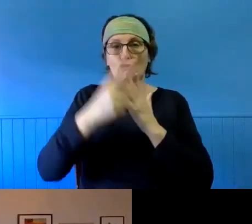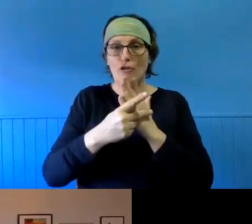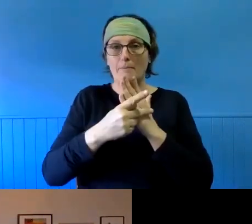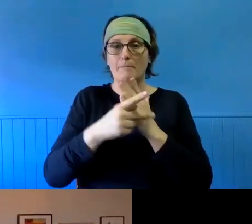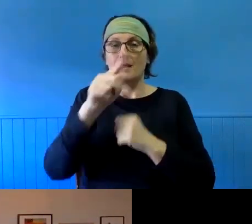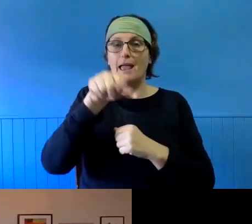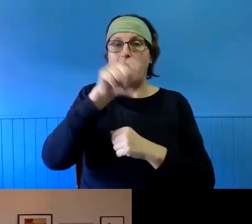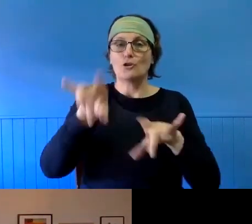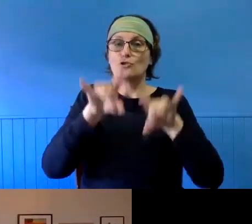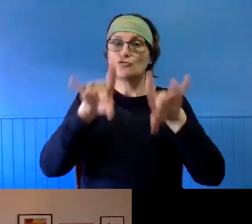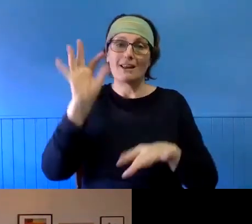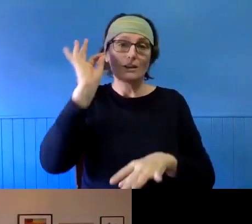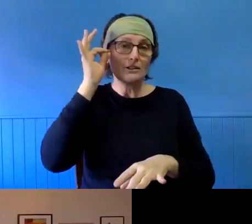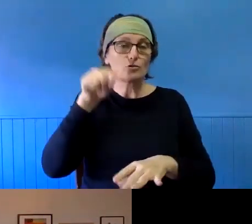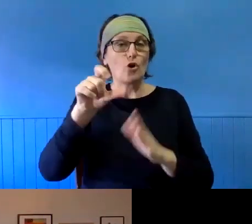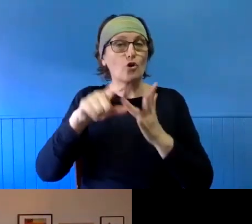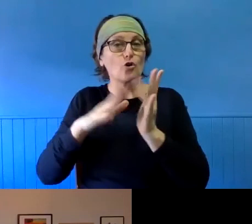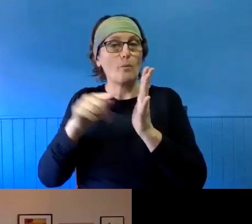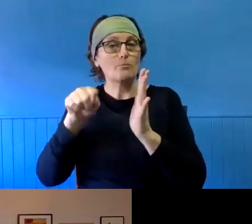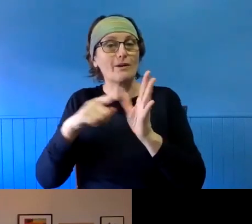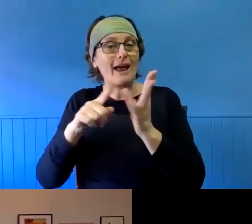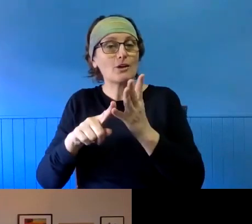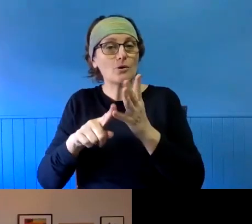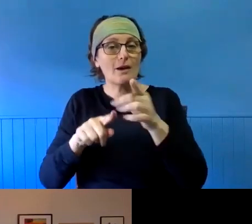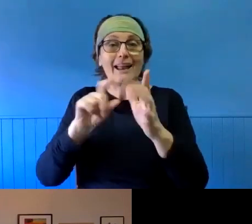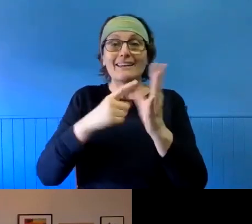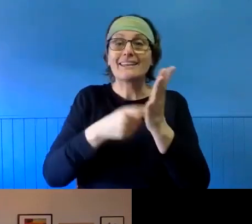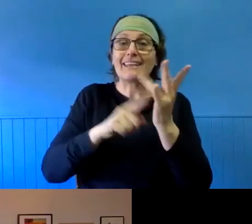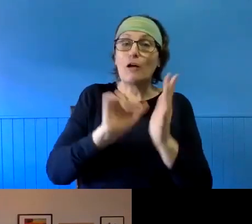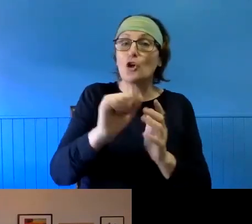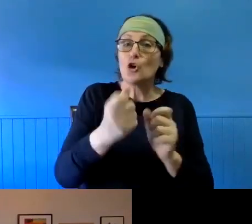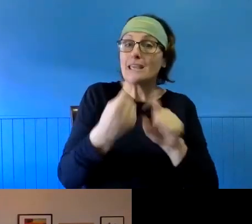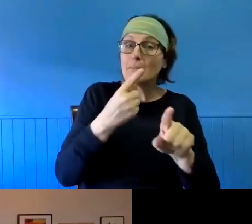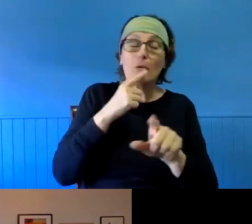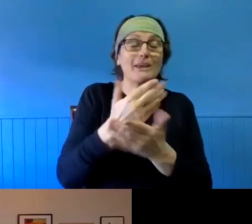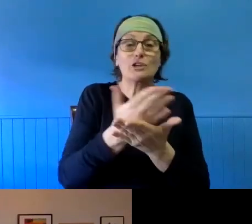you had your email on that last slide.